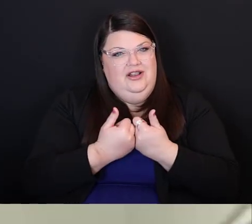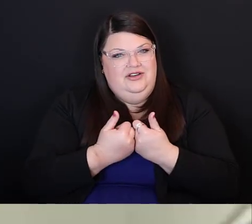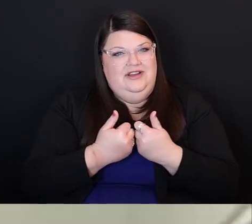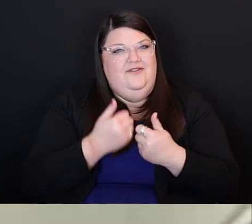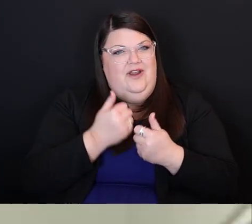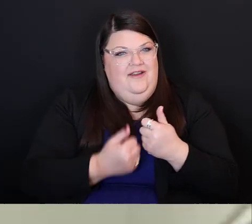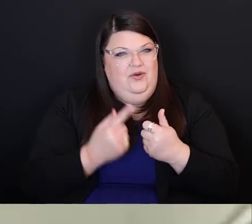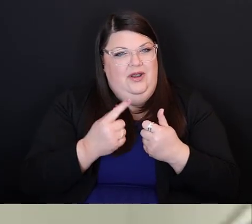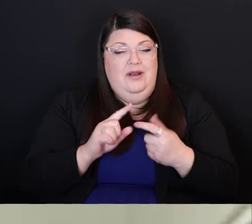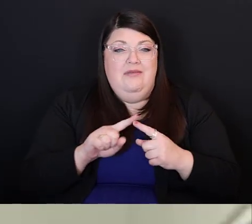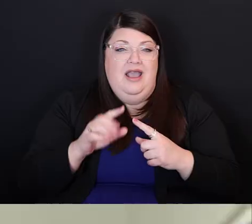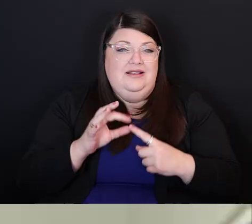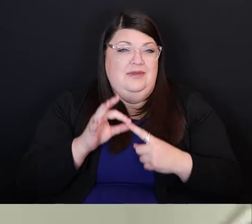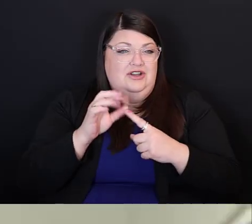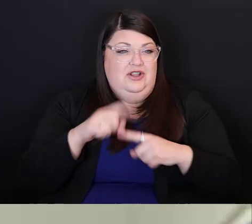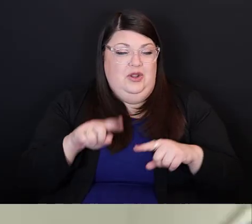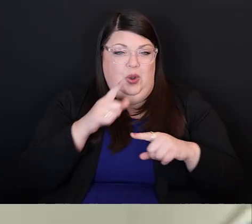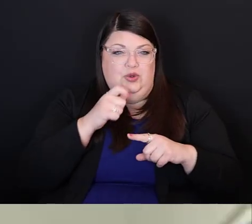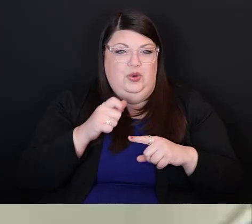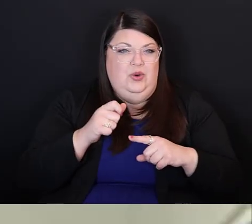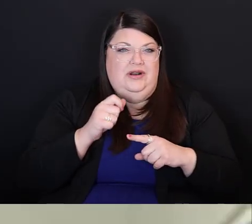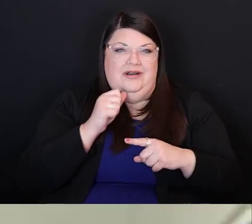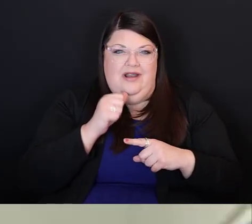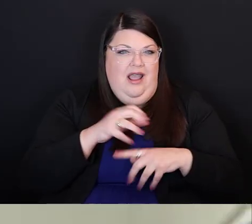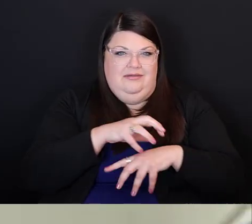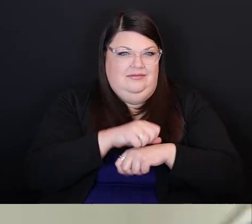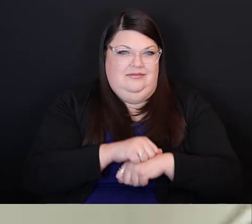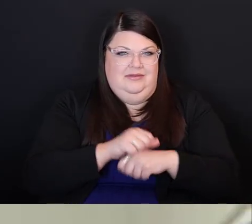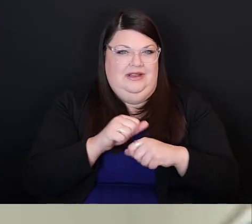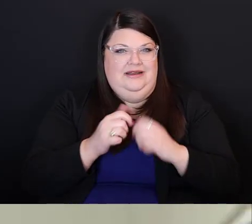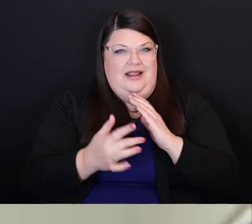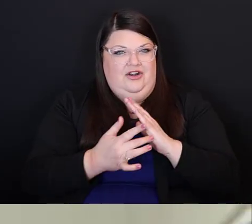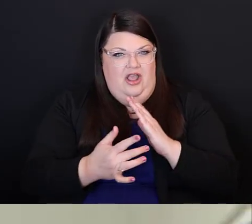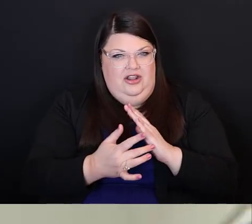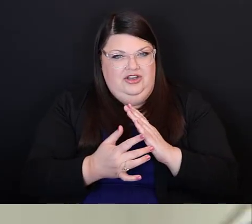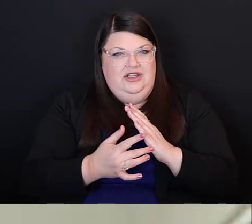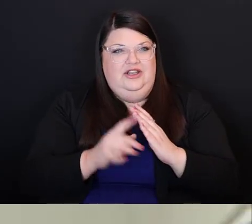but especially those less comfortable with technology to make the most of these innovations.